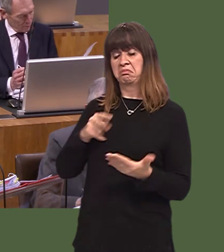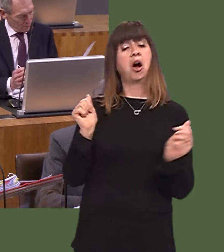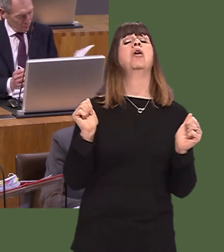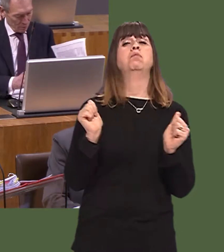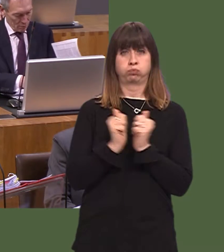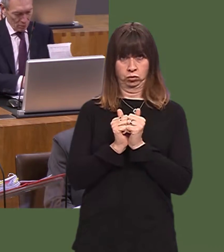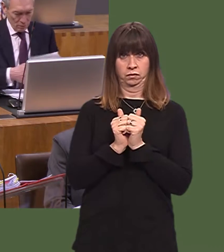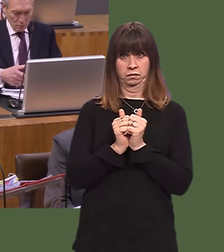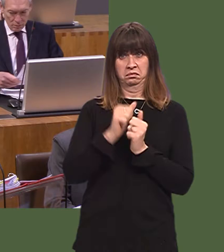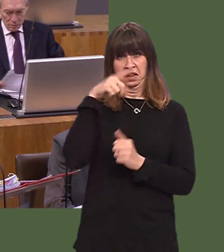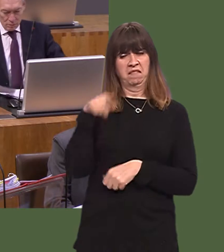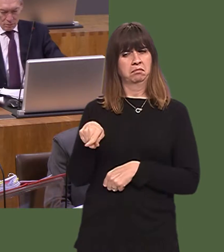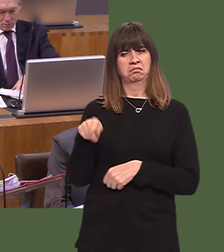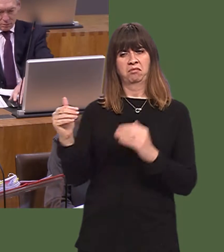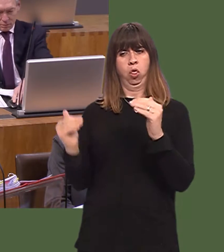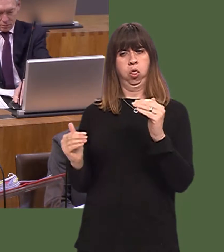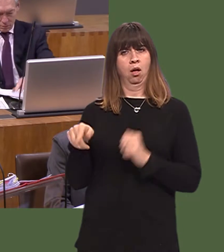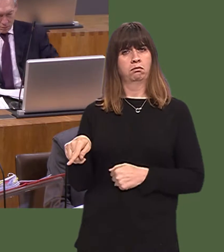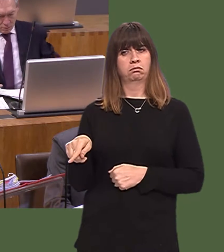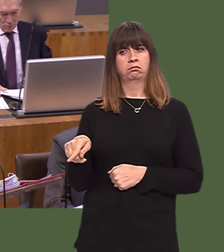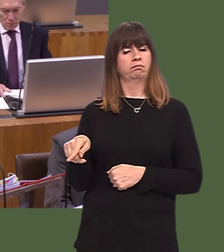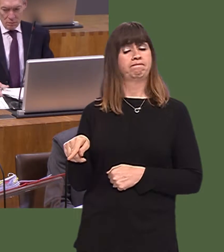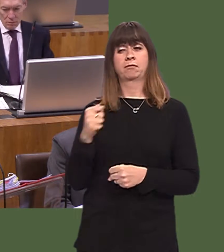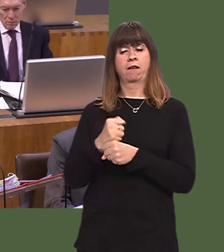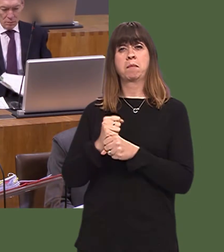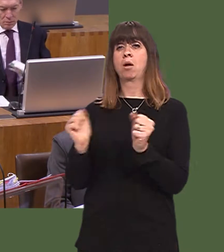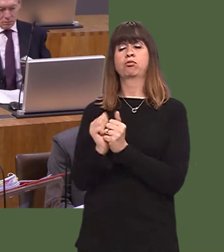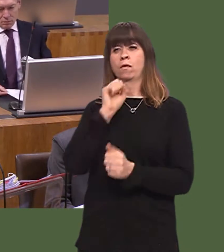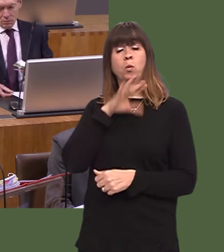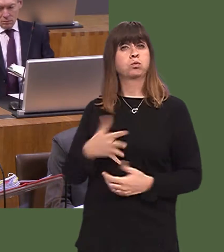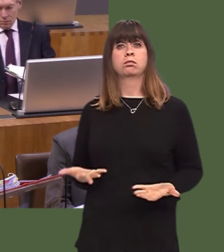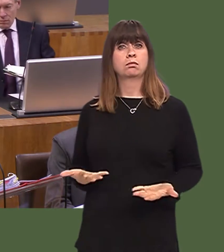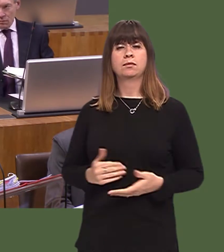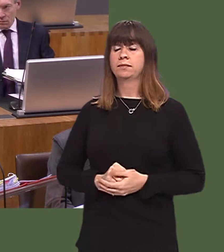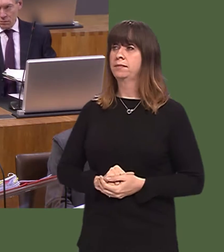If there is any scheme that is not adequate, then the Government will not approve it.